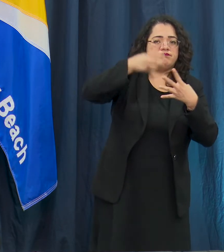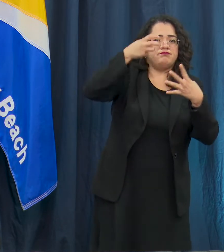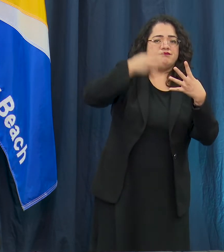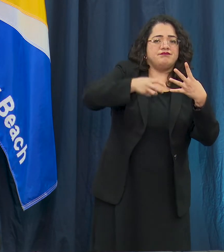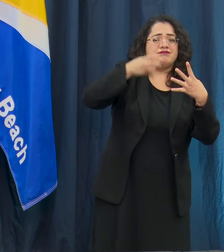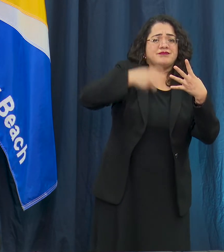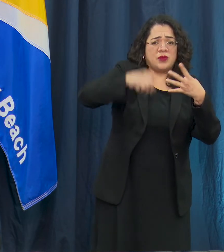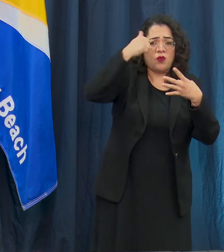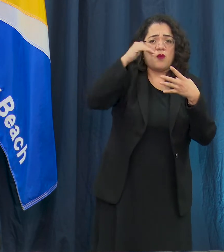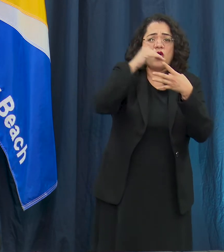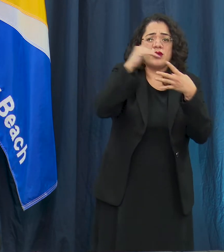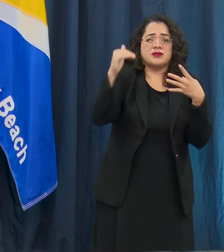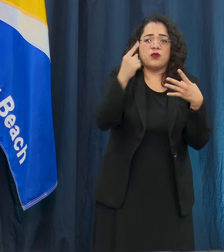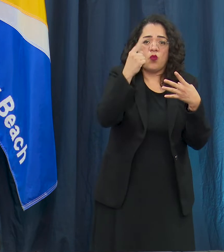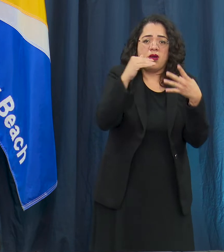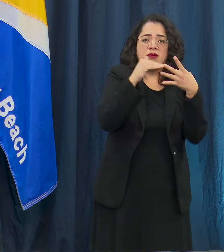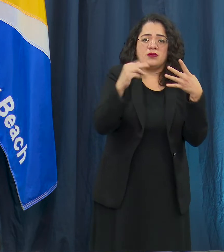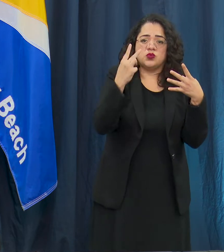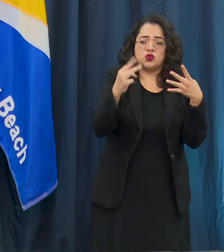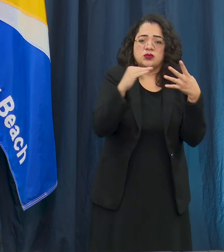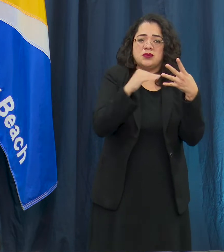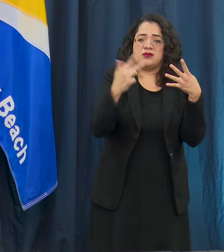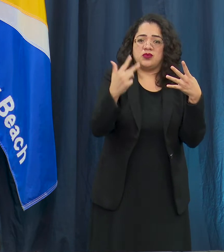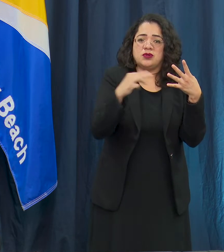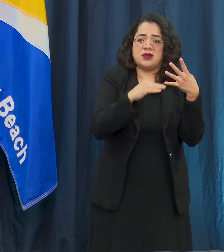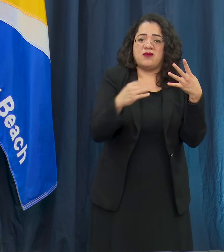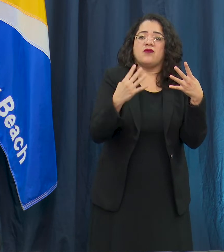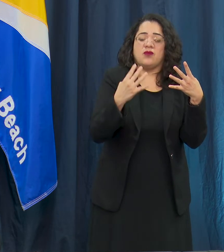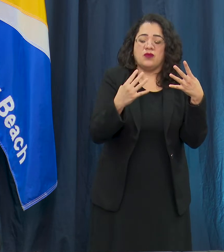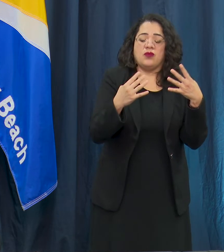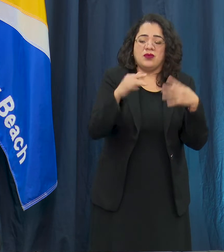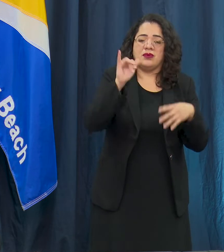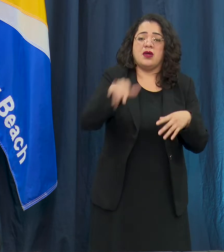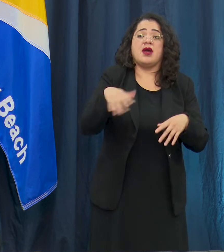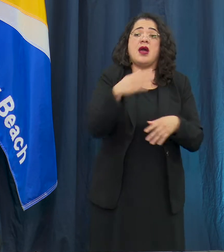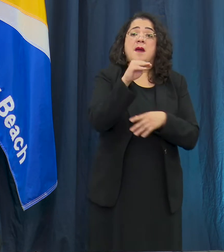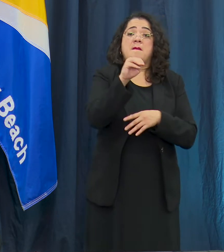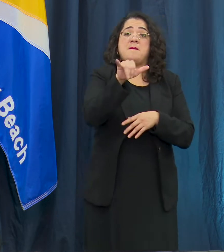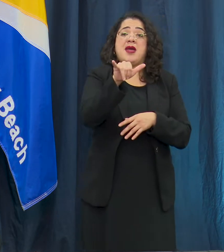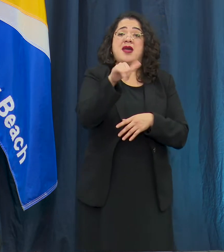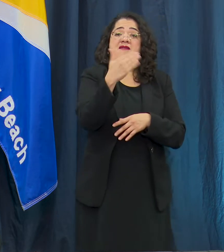is no end date. The May 15th date has been eliminated and that aligns actually